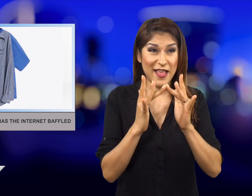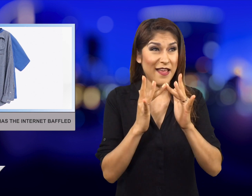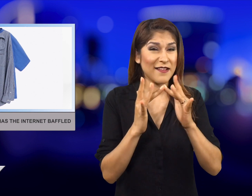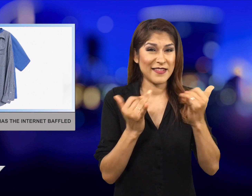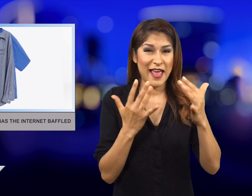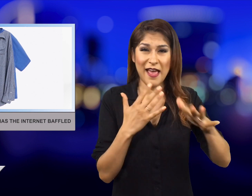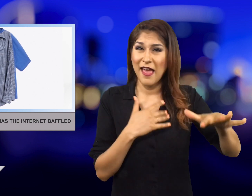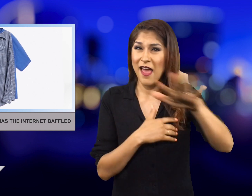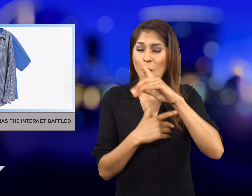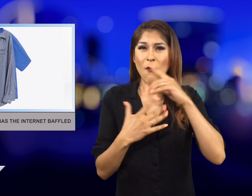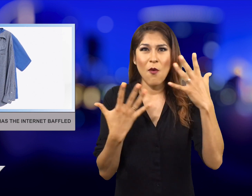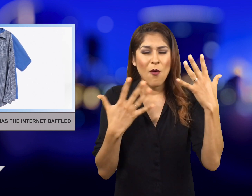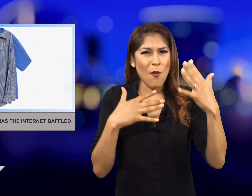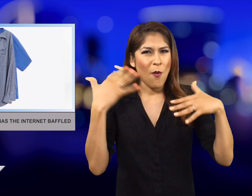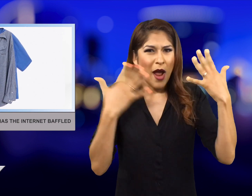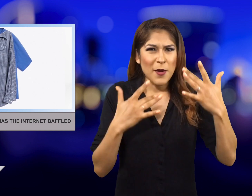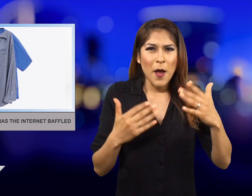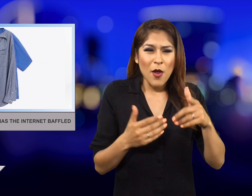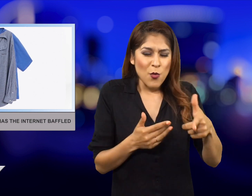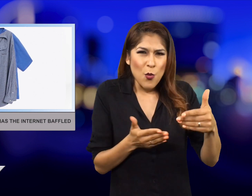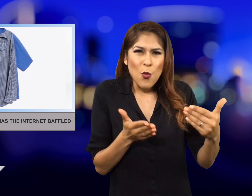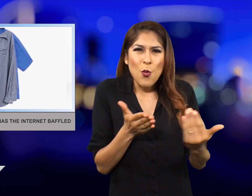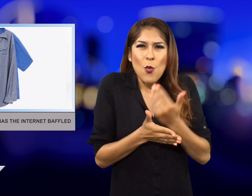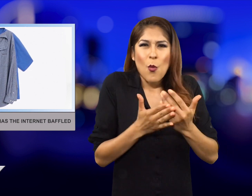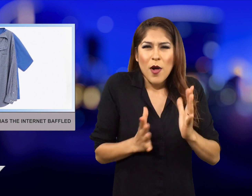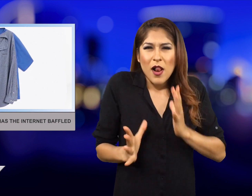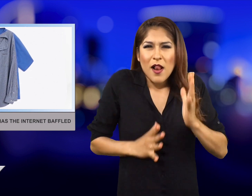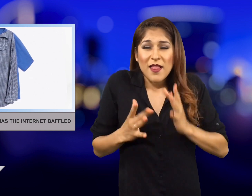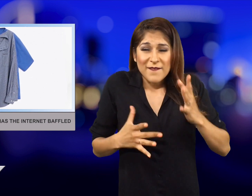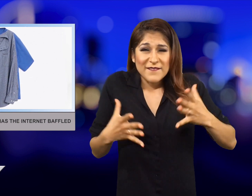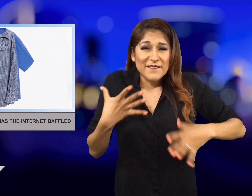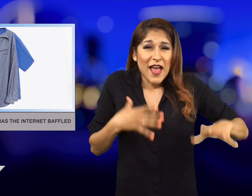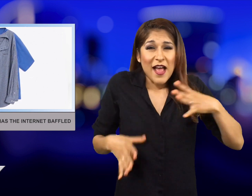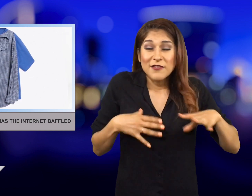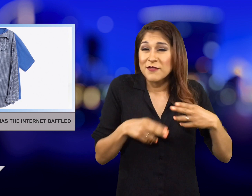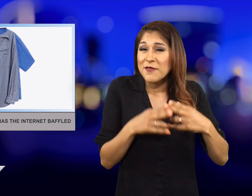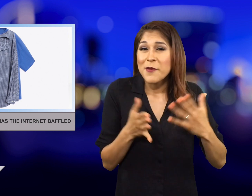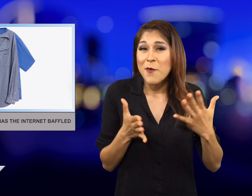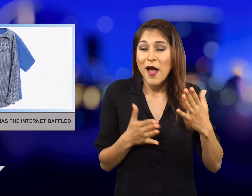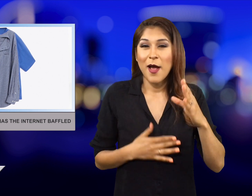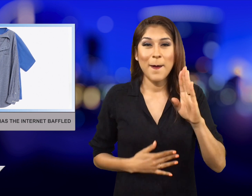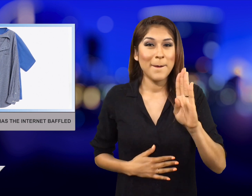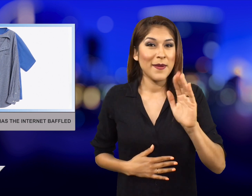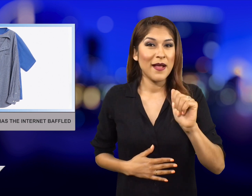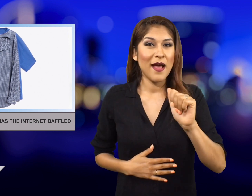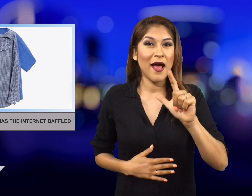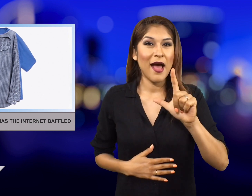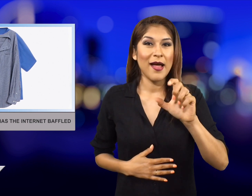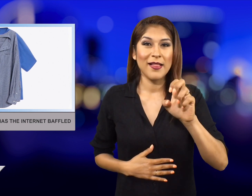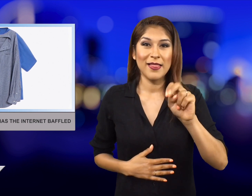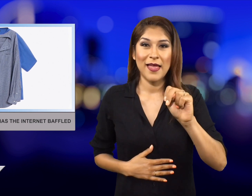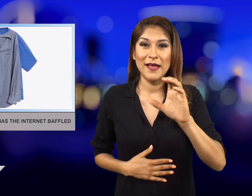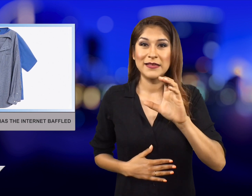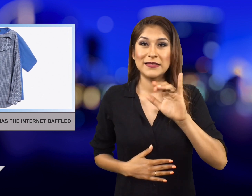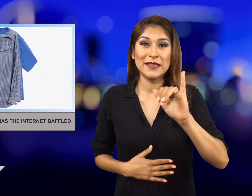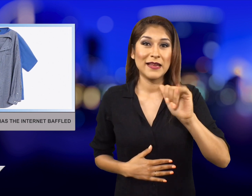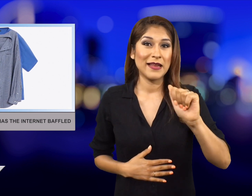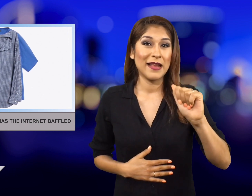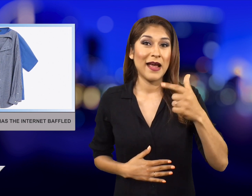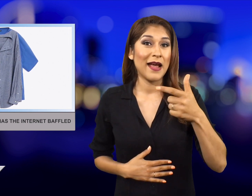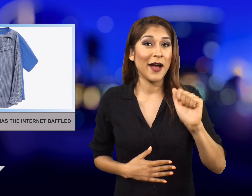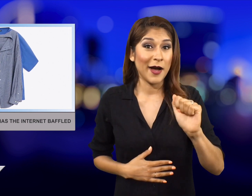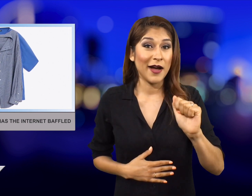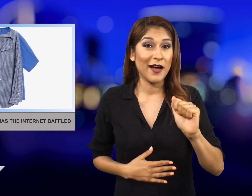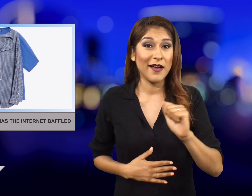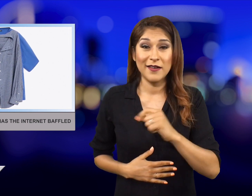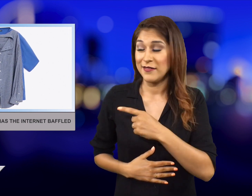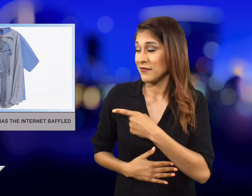The Internet is buzzing over a new product from luxury fashion line Balenciaga.